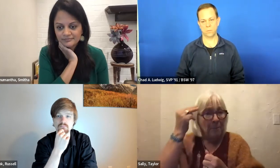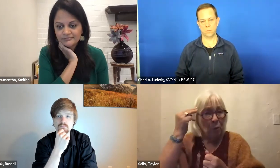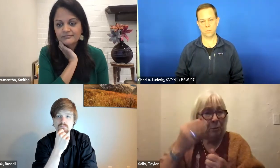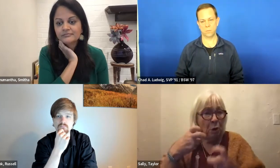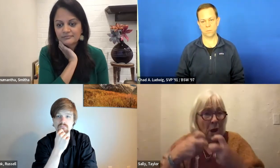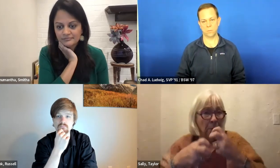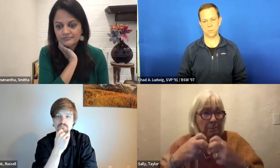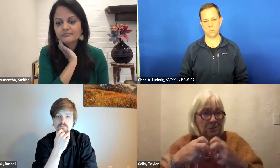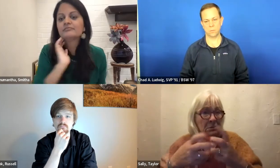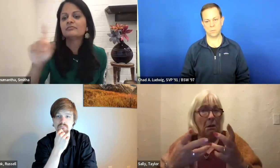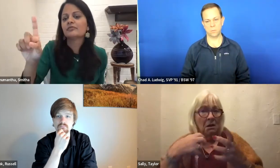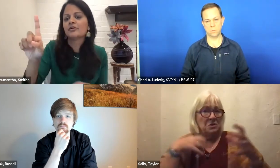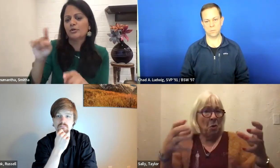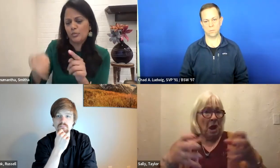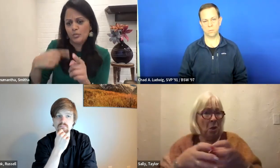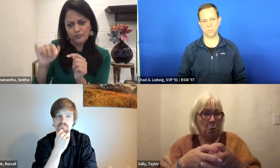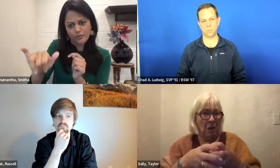who had memory loss.